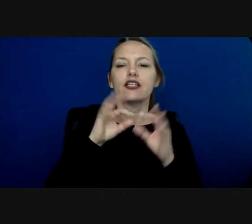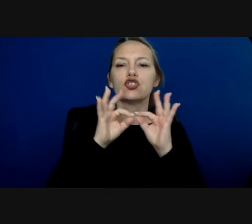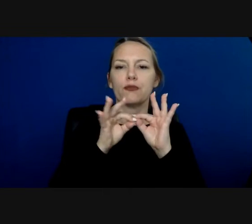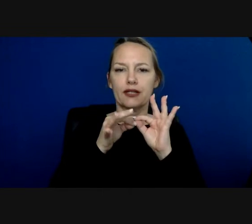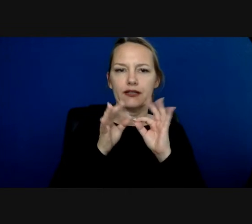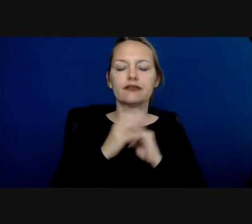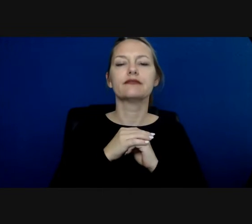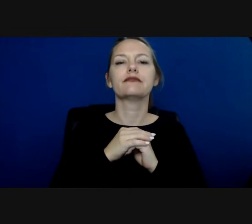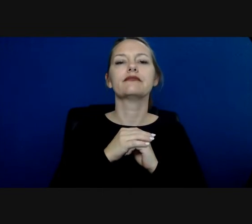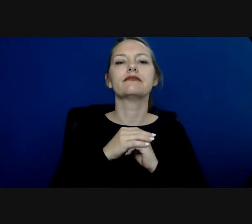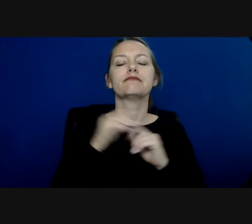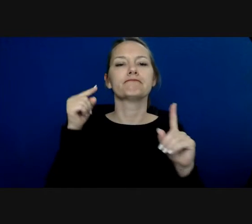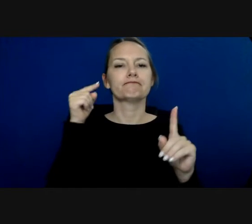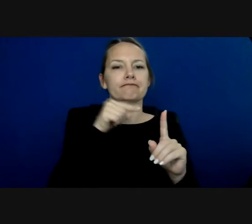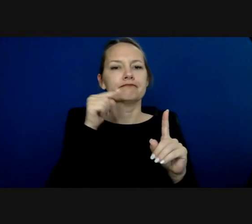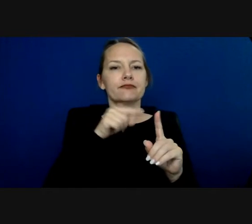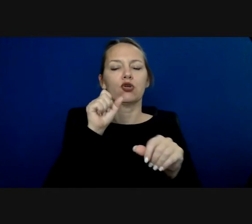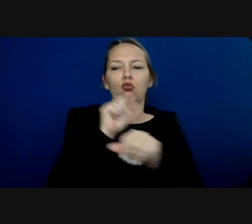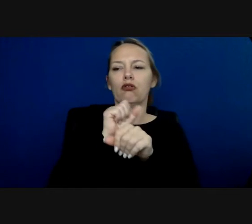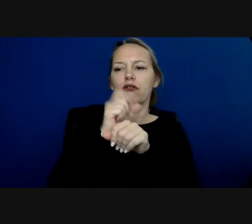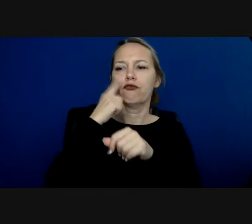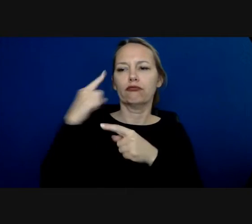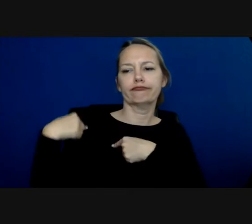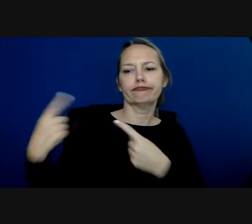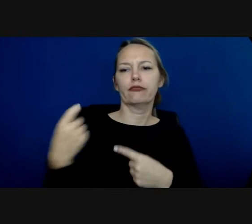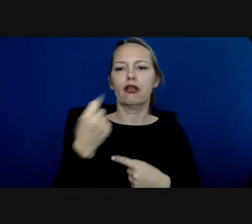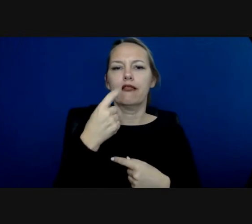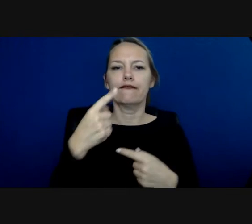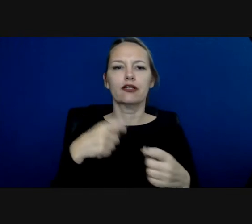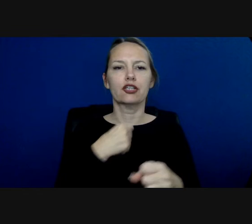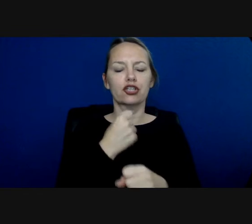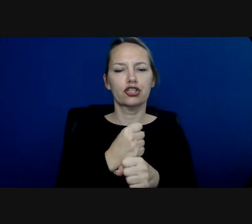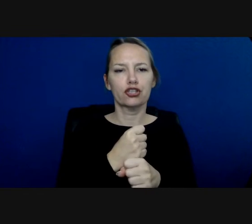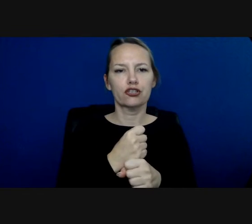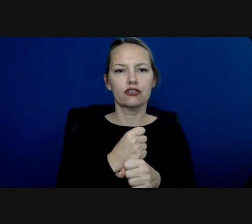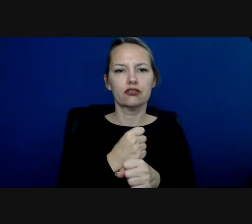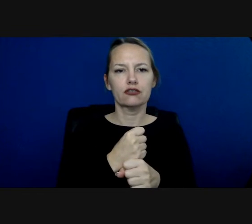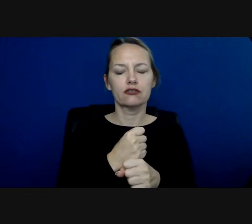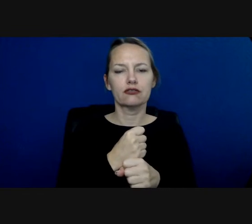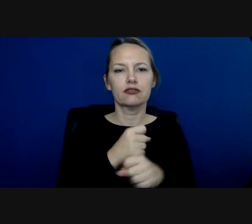He has been working for about 11 years as a sign language interpreter.